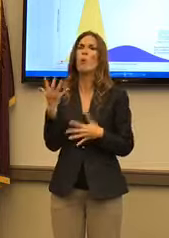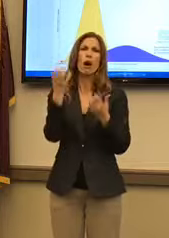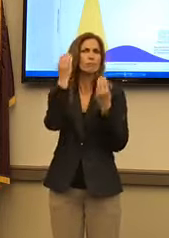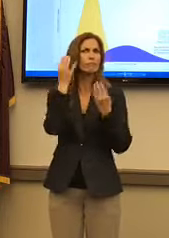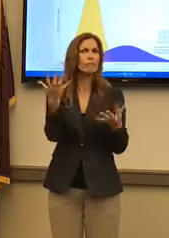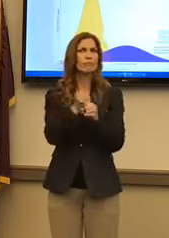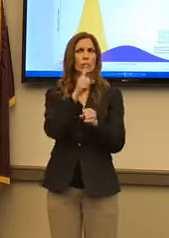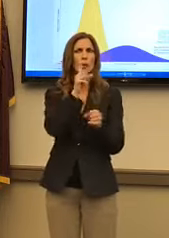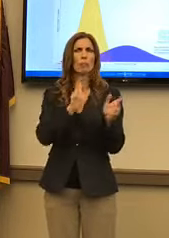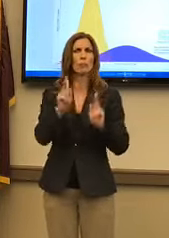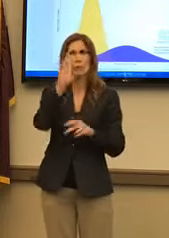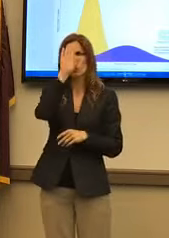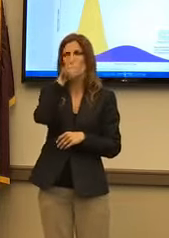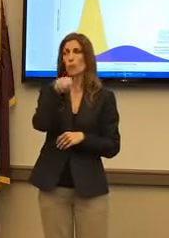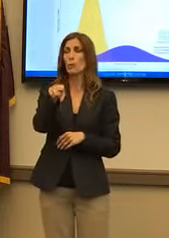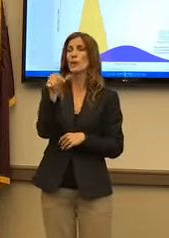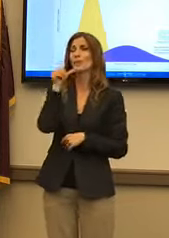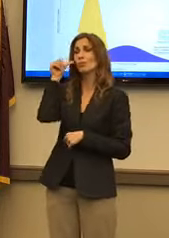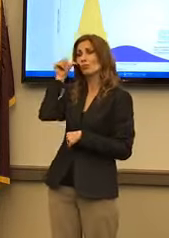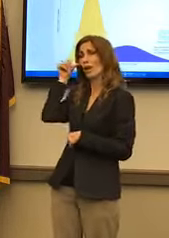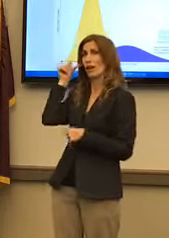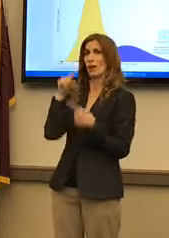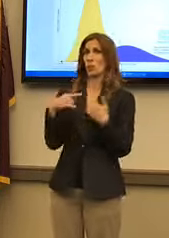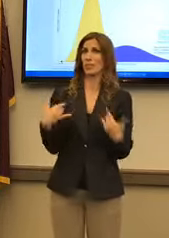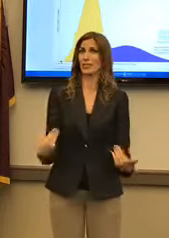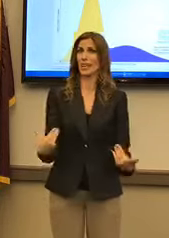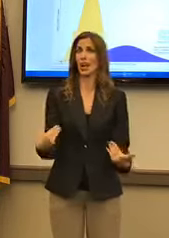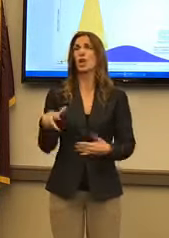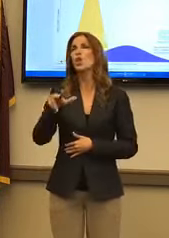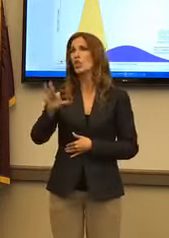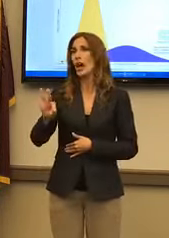people understood that from yesterday today to today 39 people didn't lose